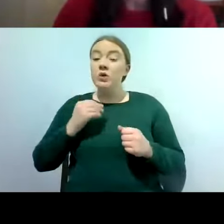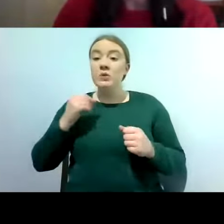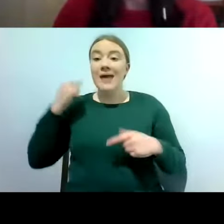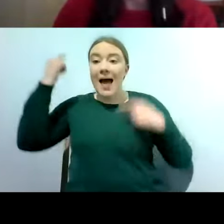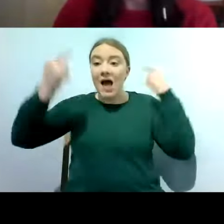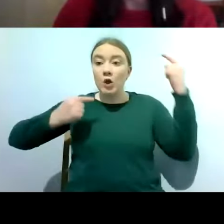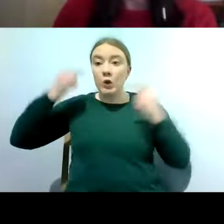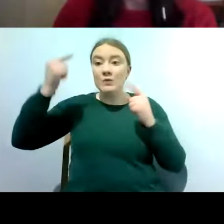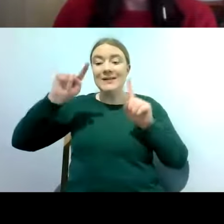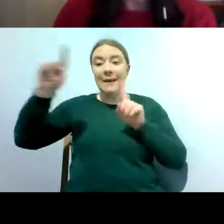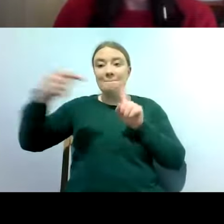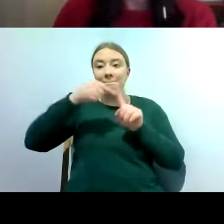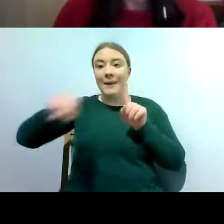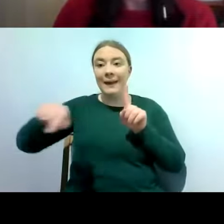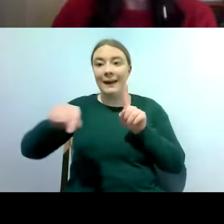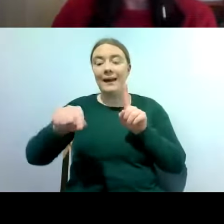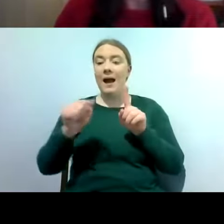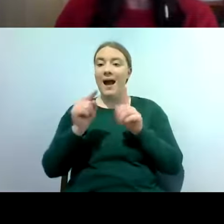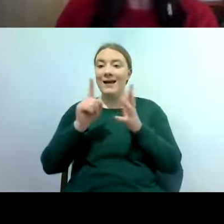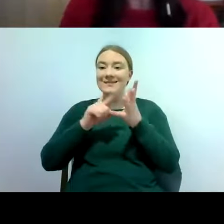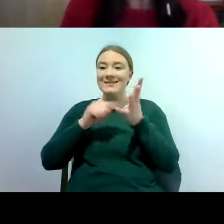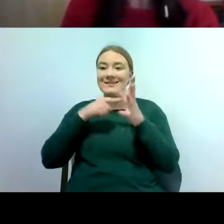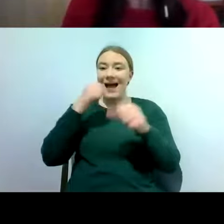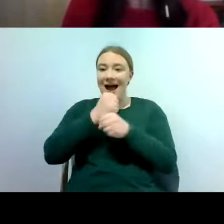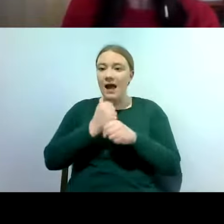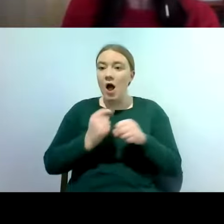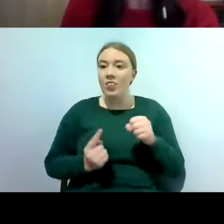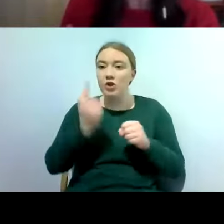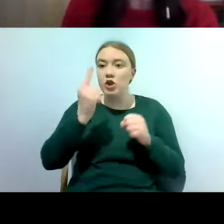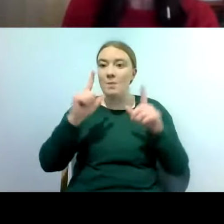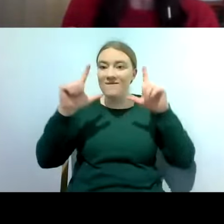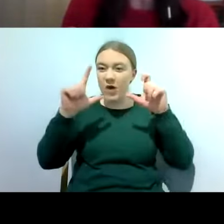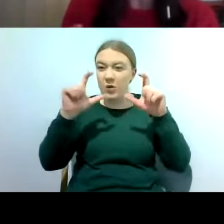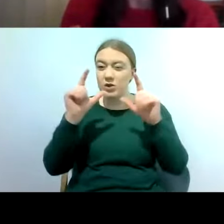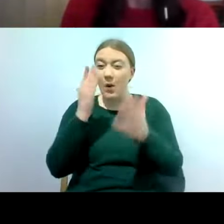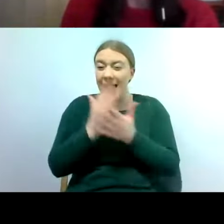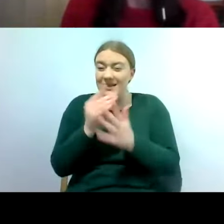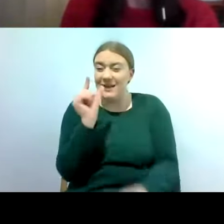so the tag is on the top there's quite zoomed in it's actually very small about two to three